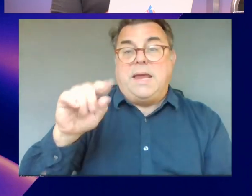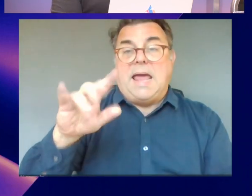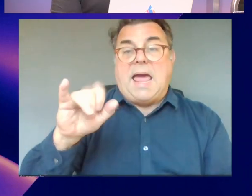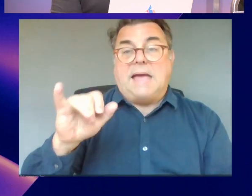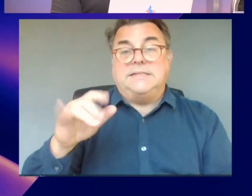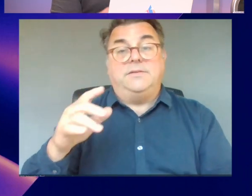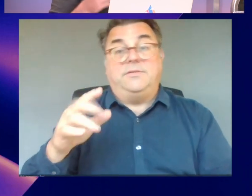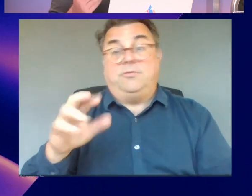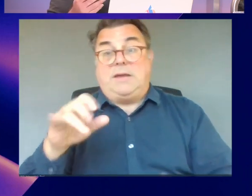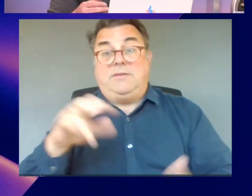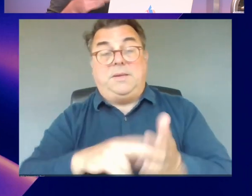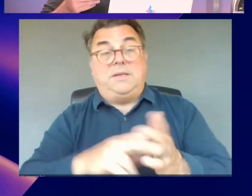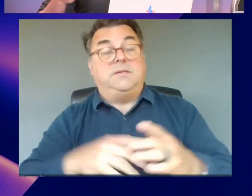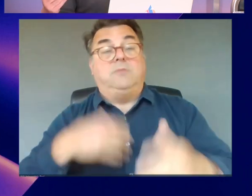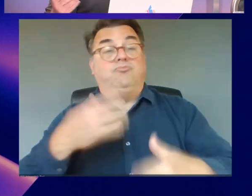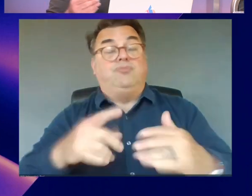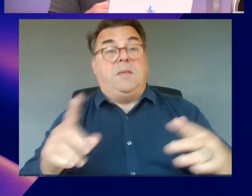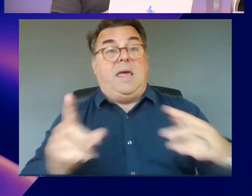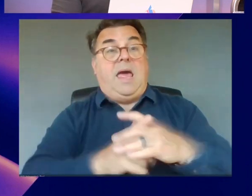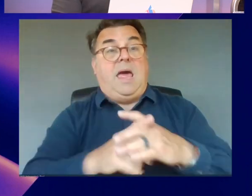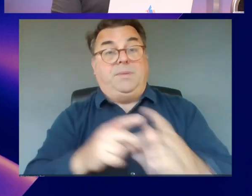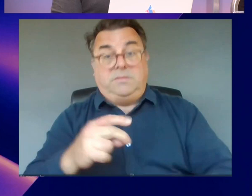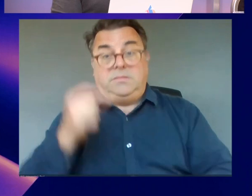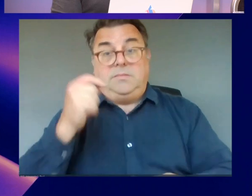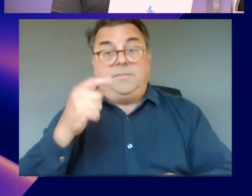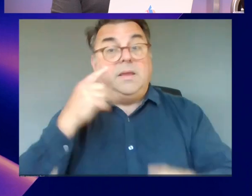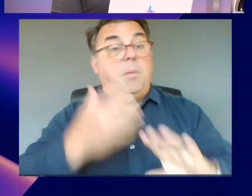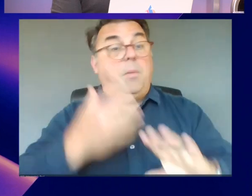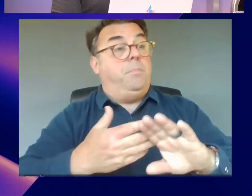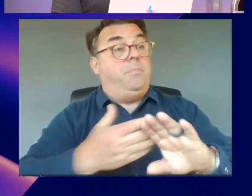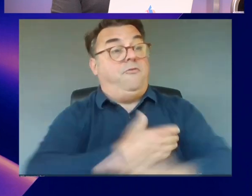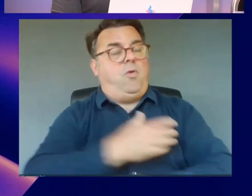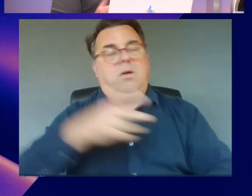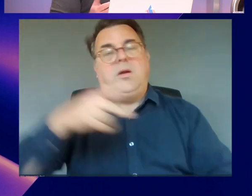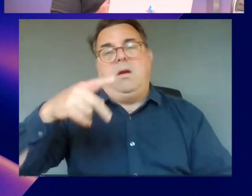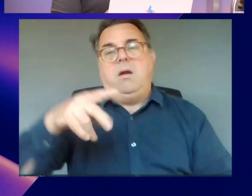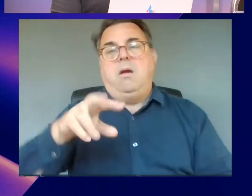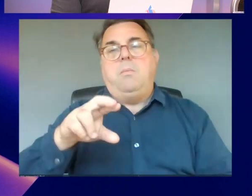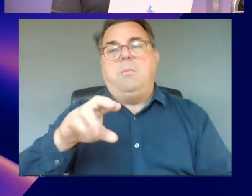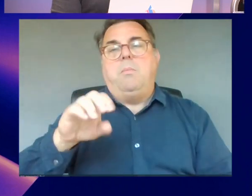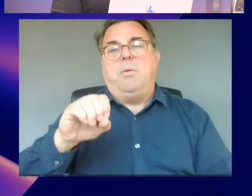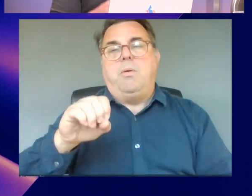it will pop up proactive, which we're building on further, will include as the word says,